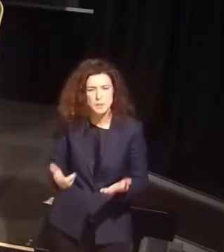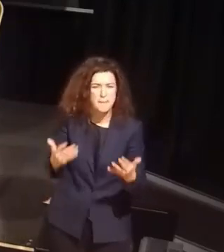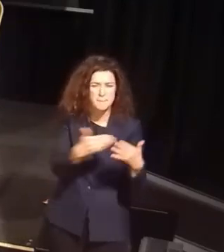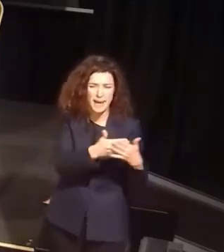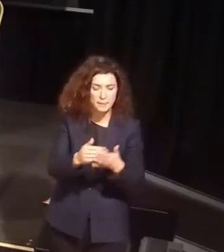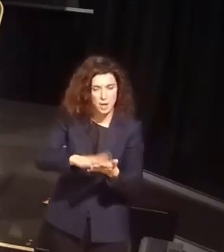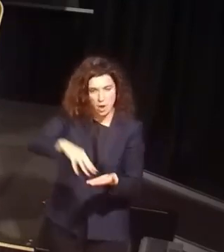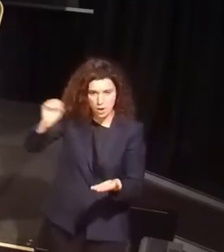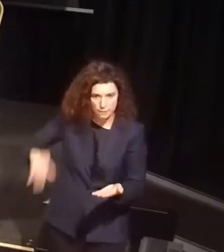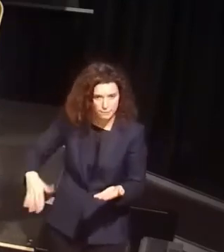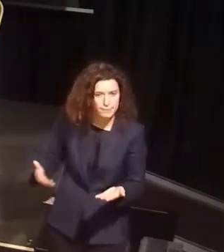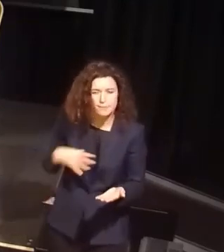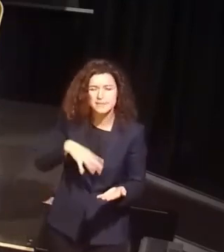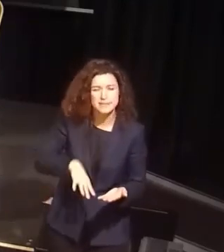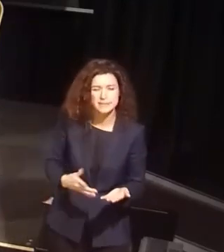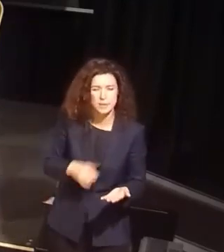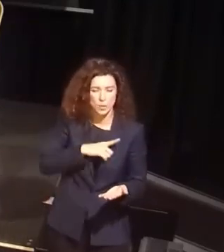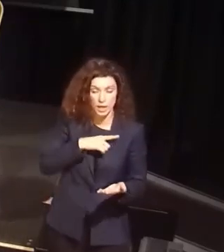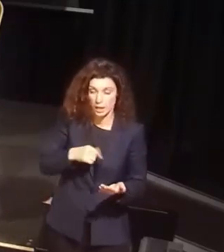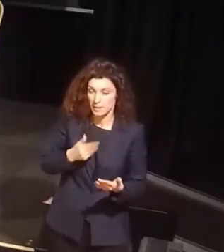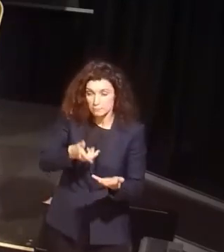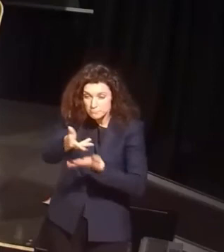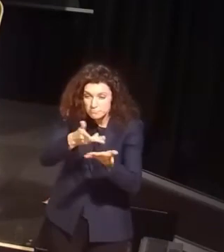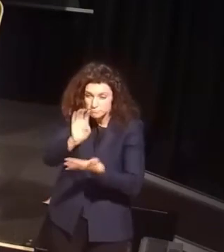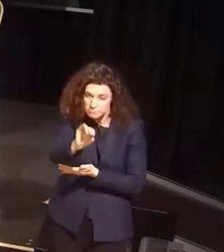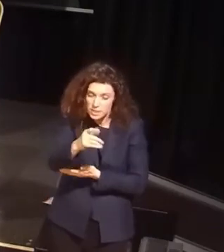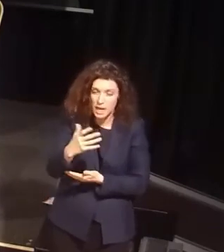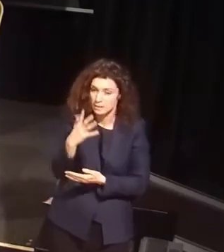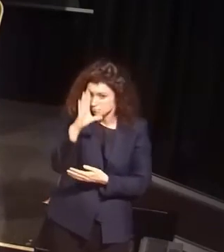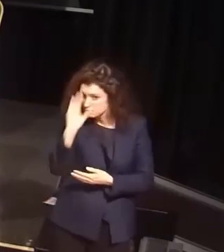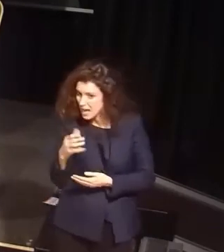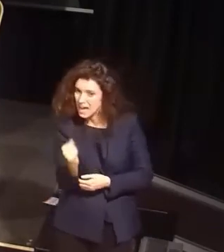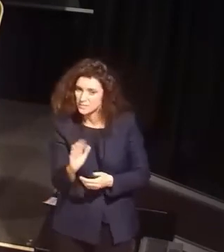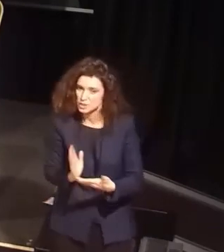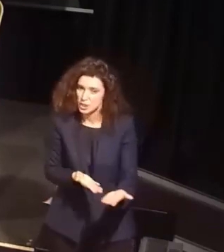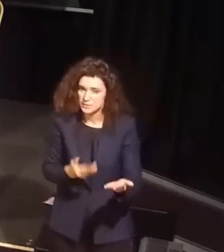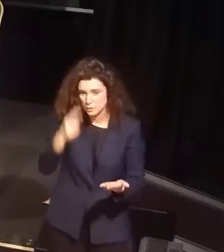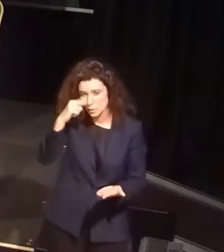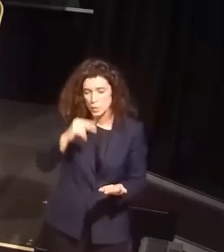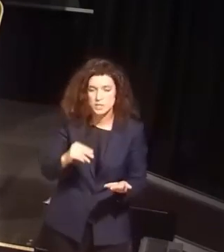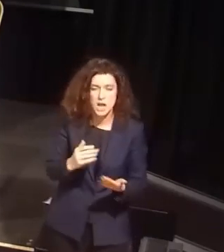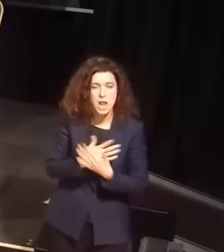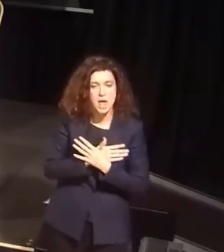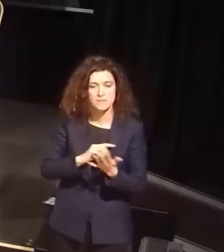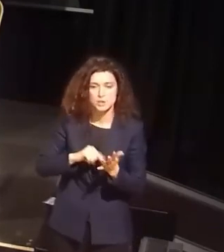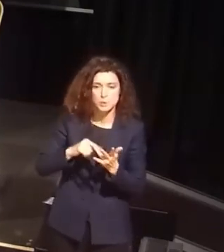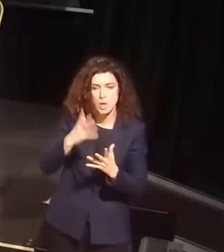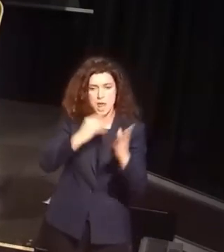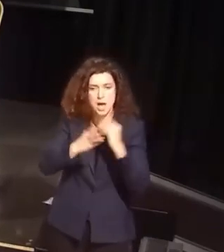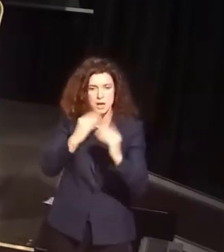Because the number of times I can go to someone and be like, "Hey there's this service called Look to Learn, and it's brilliant, when you look on the screen